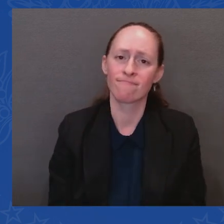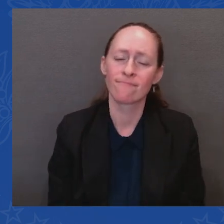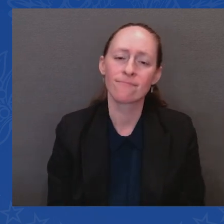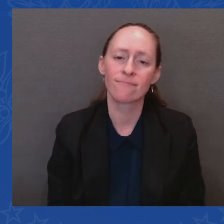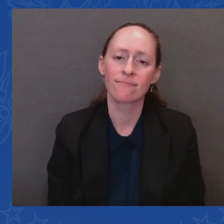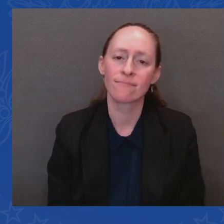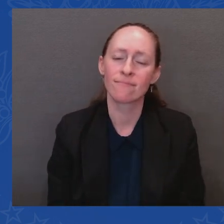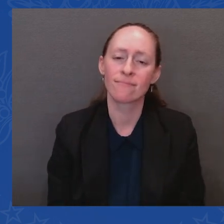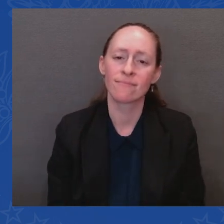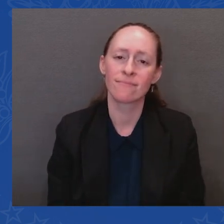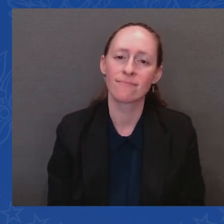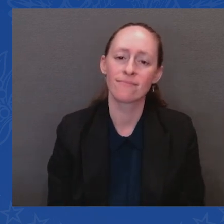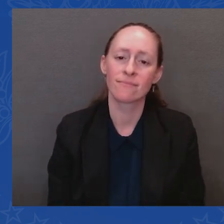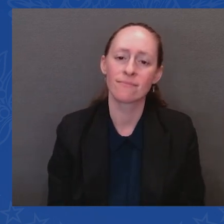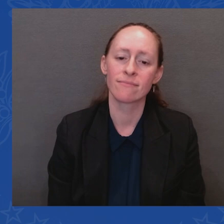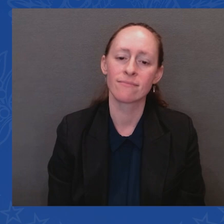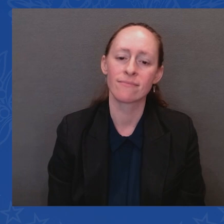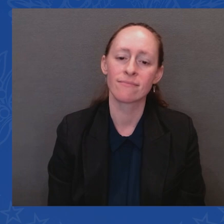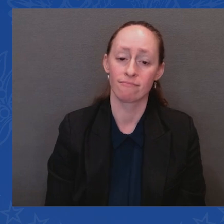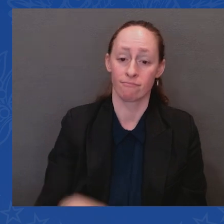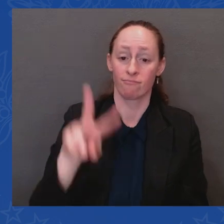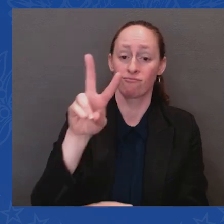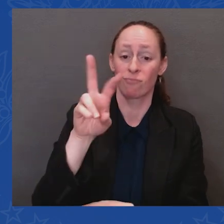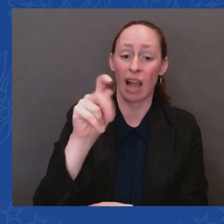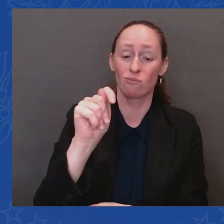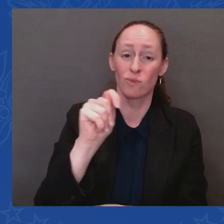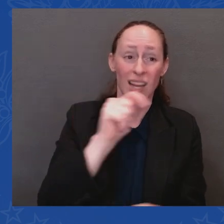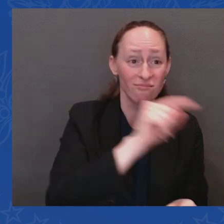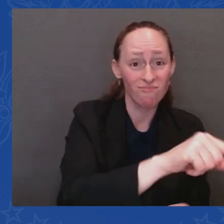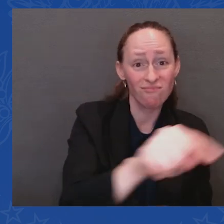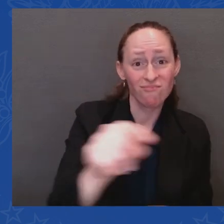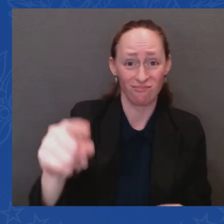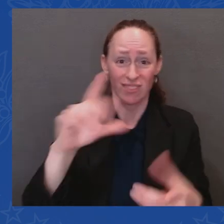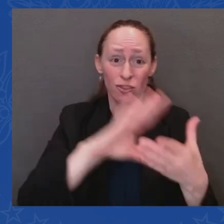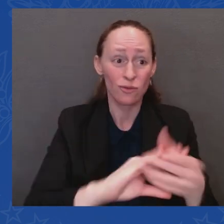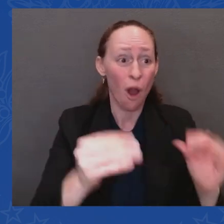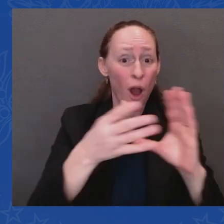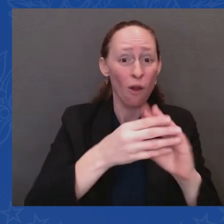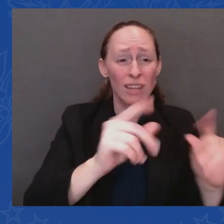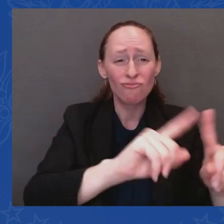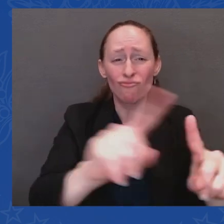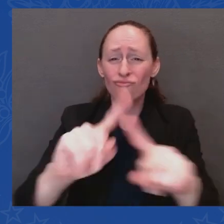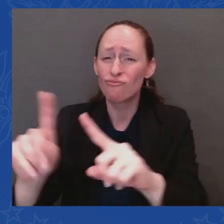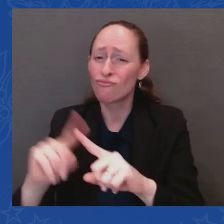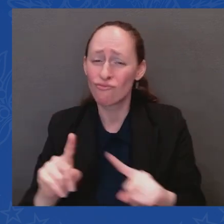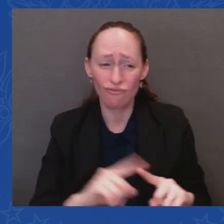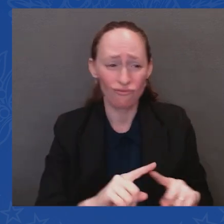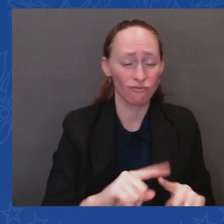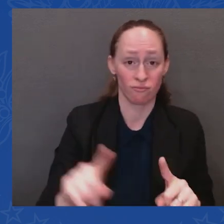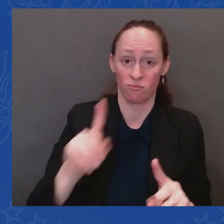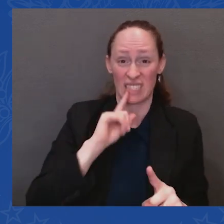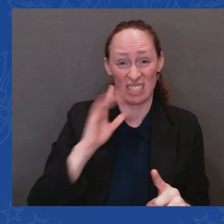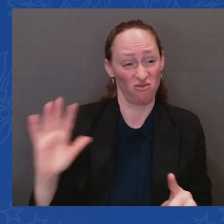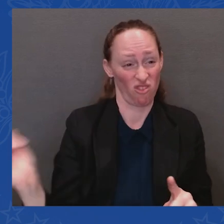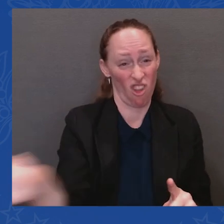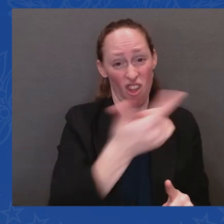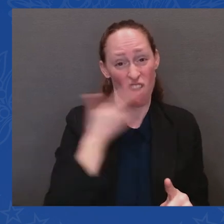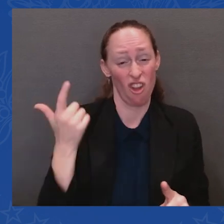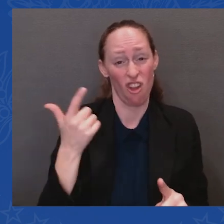for it's a story of our nation at its best, a nation that stands as one to forge a better future for all;